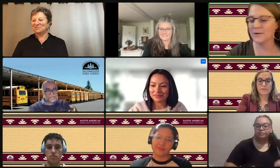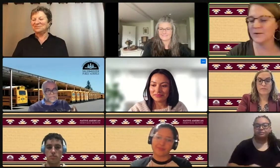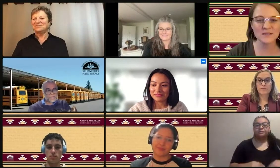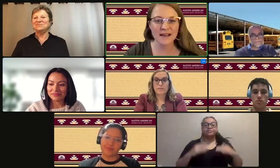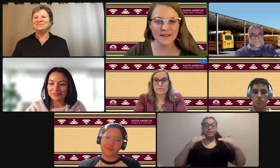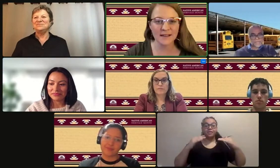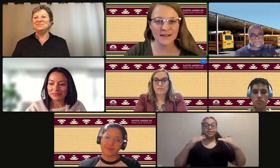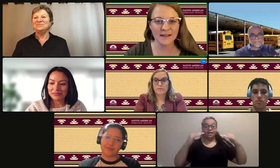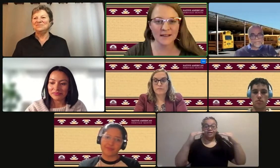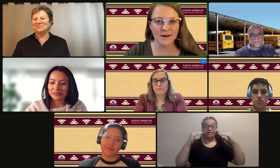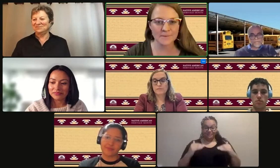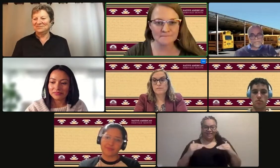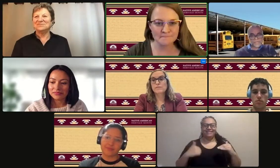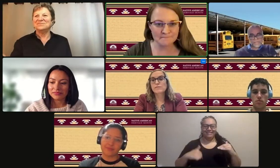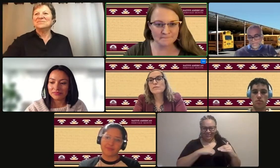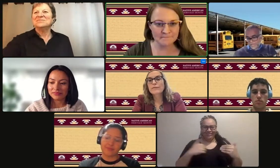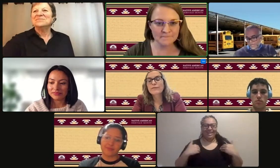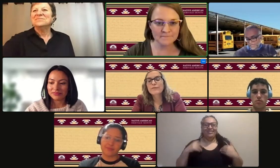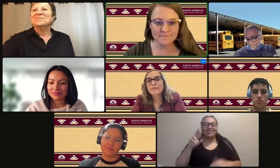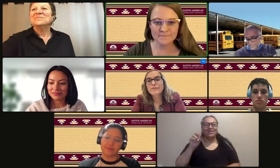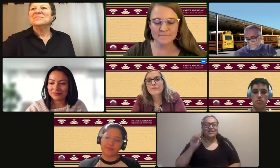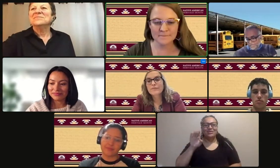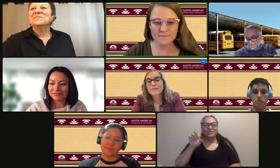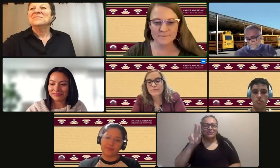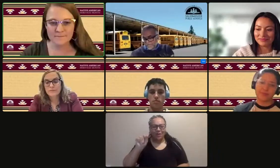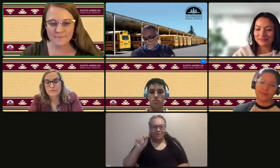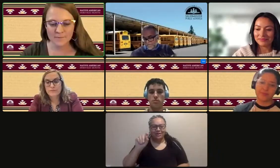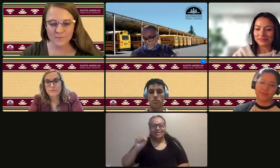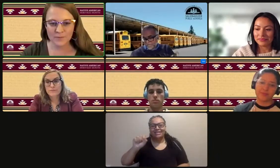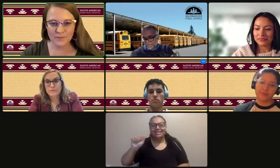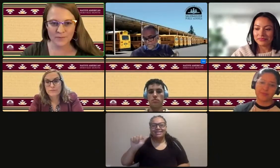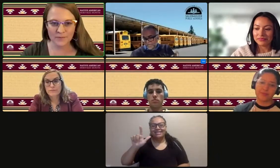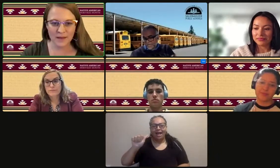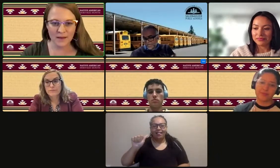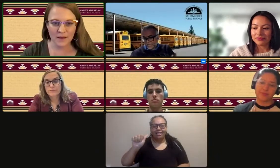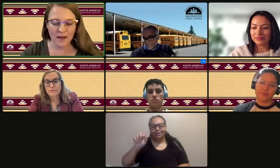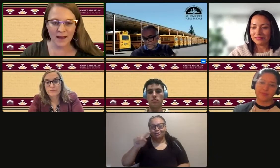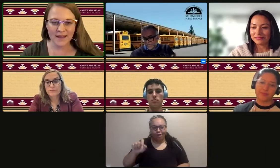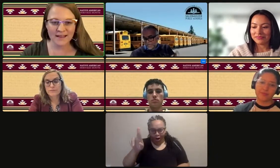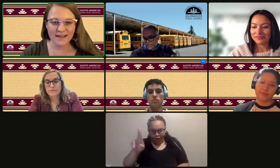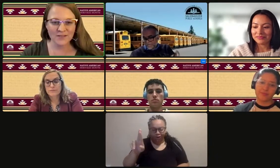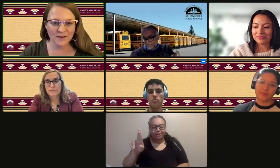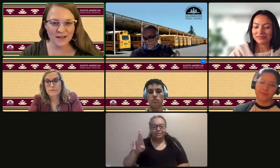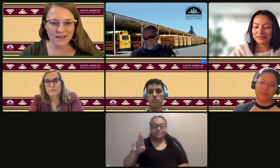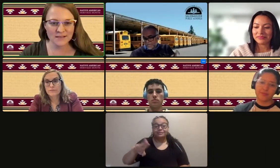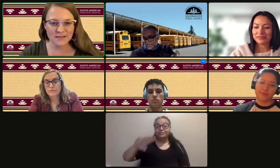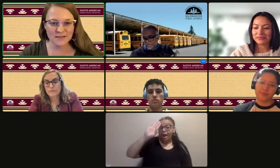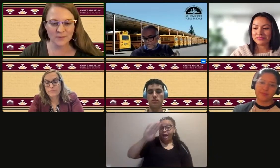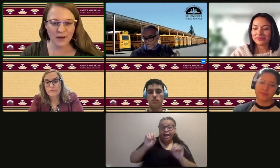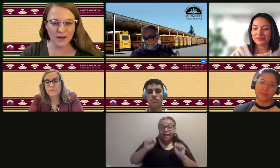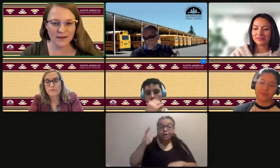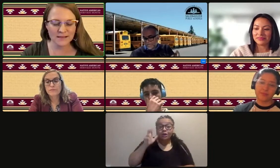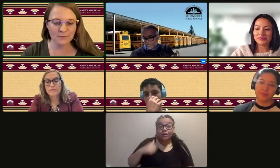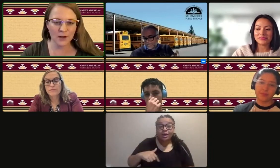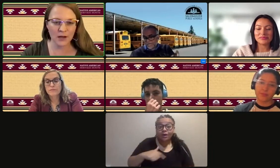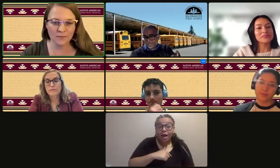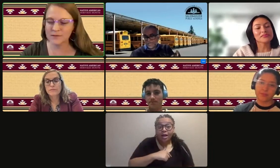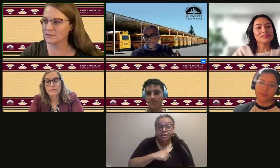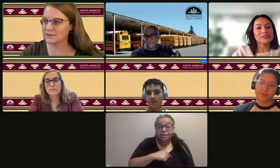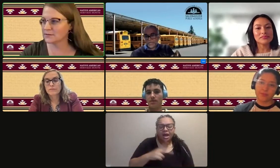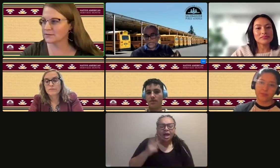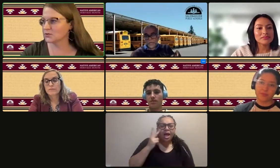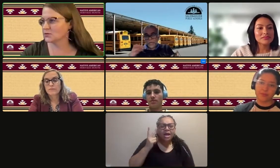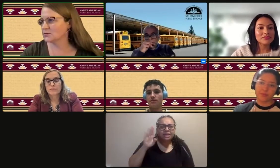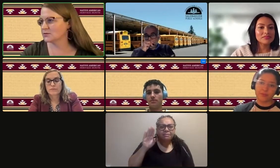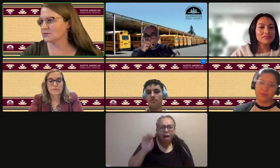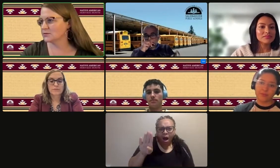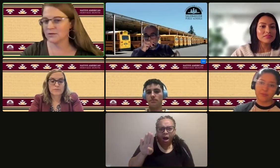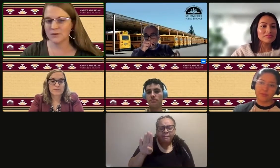THANK YOU SO MUCH.